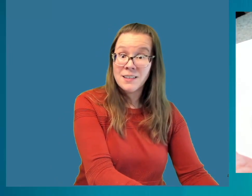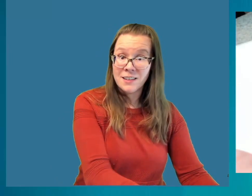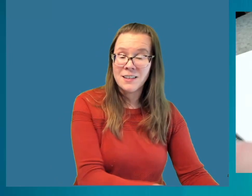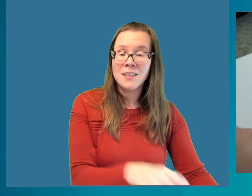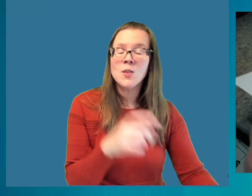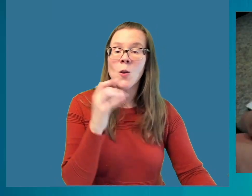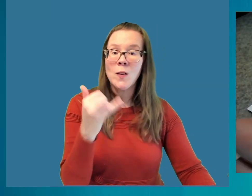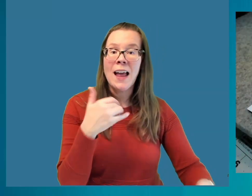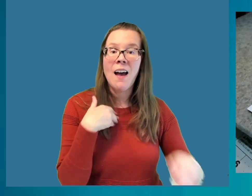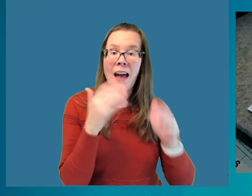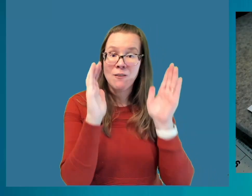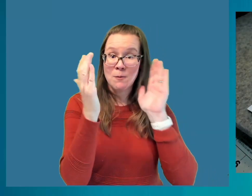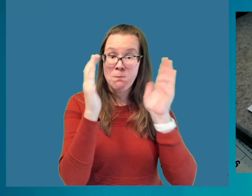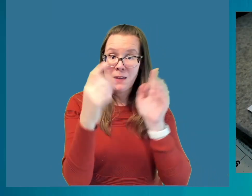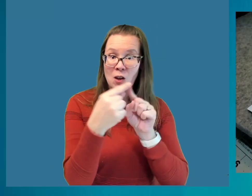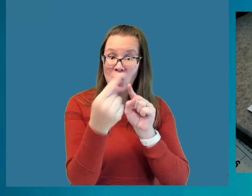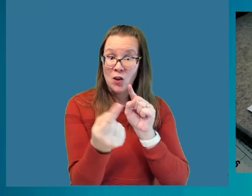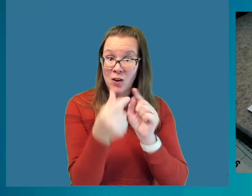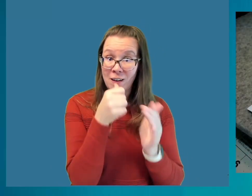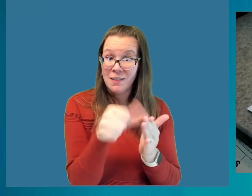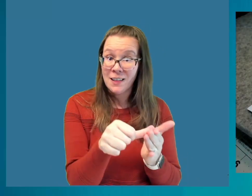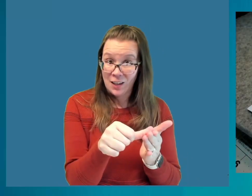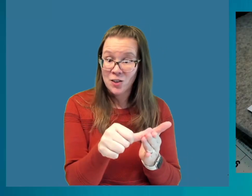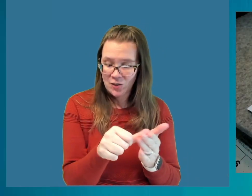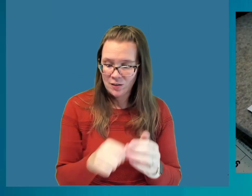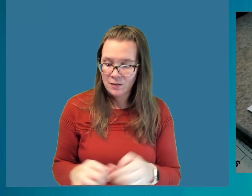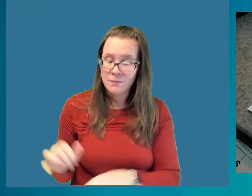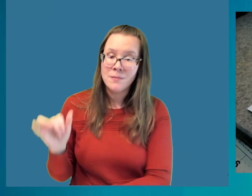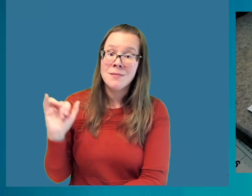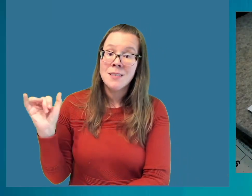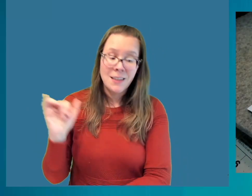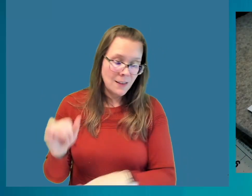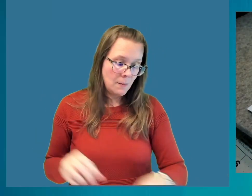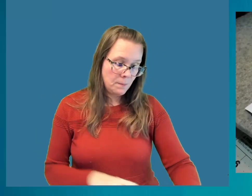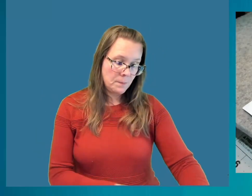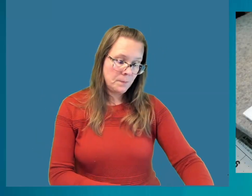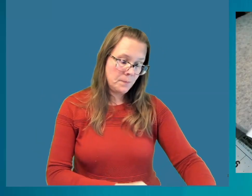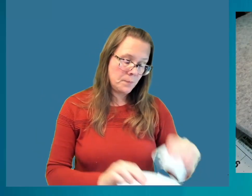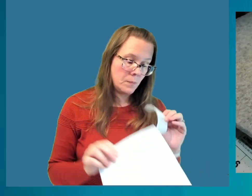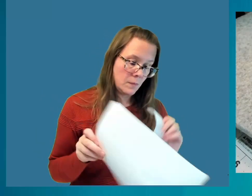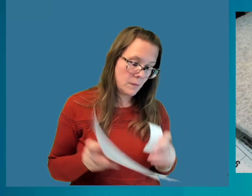uh and I used it up against a window. You can see a picture of that in the blog. So